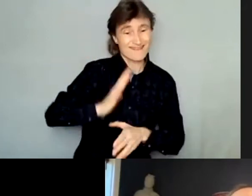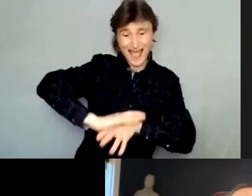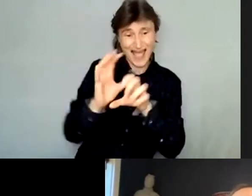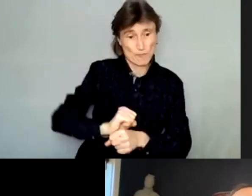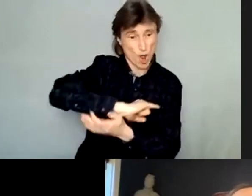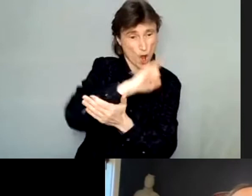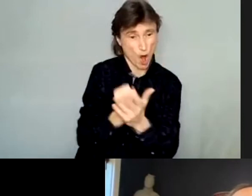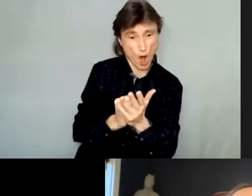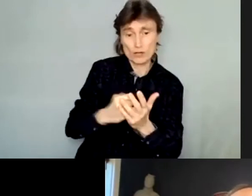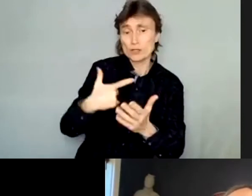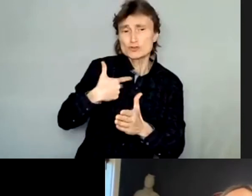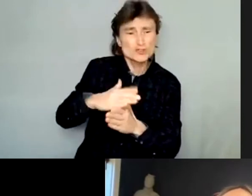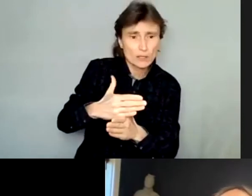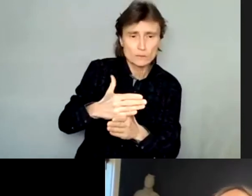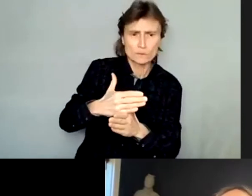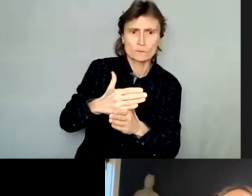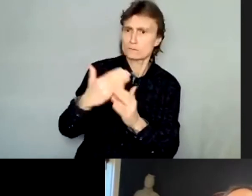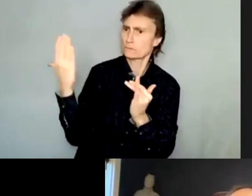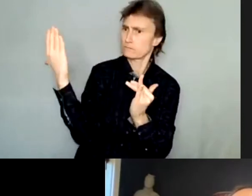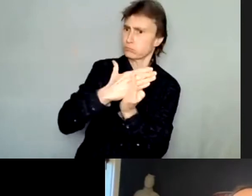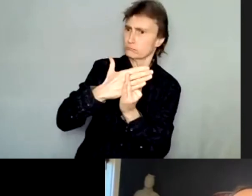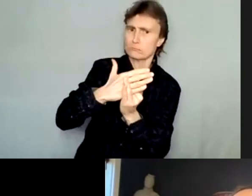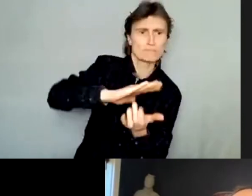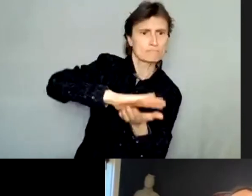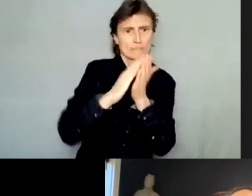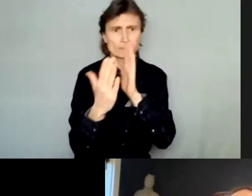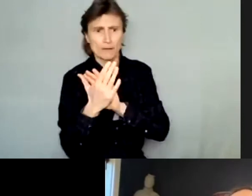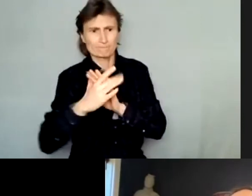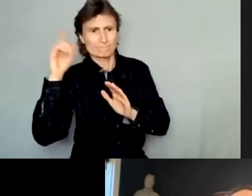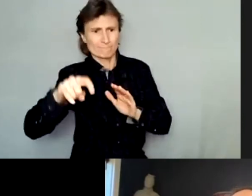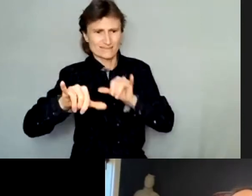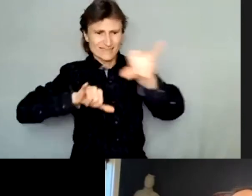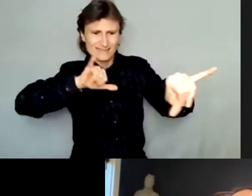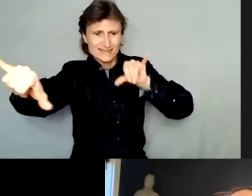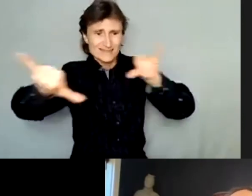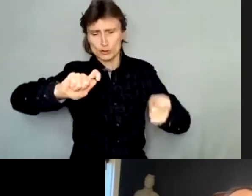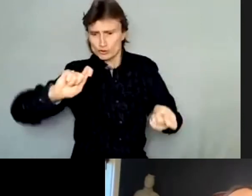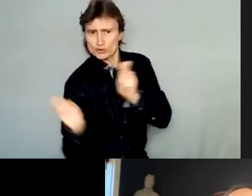and share the work that you do. And that's really been this last two years.